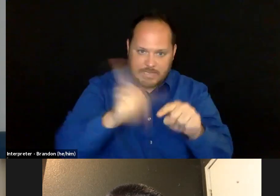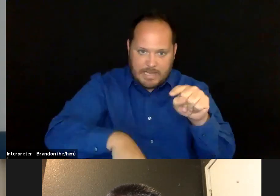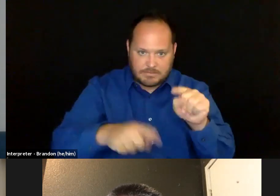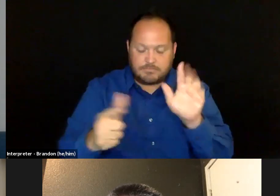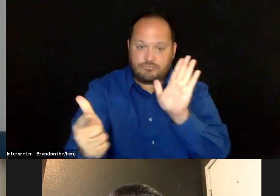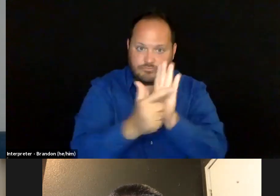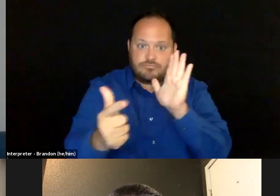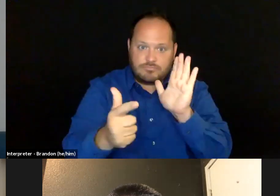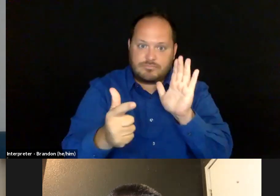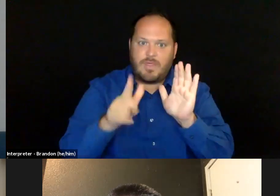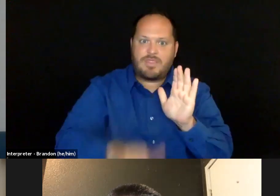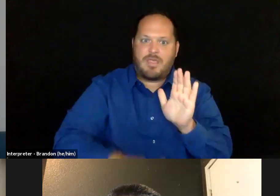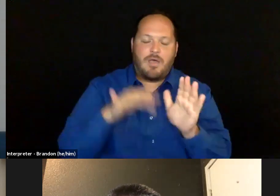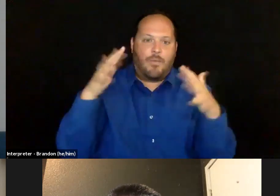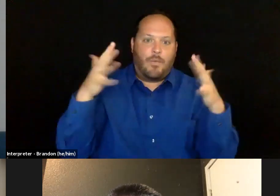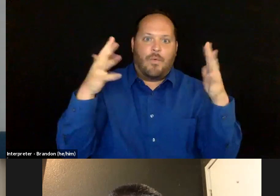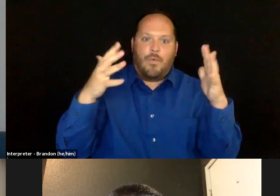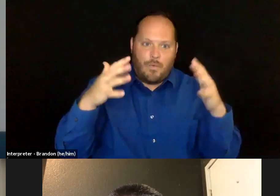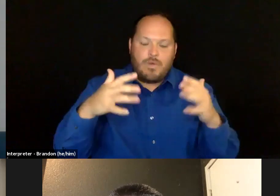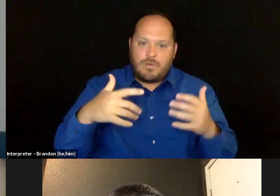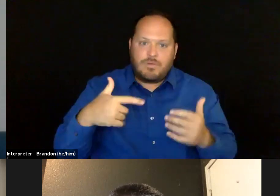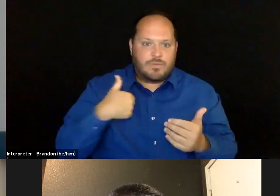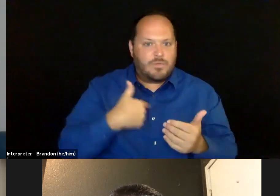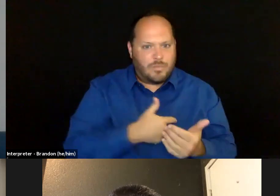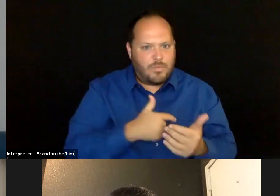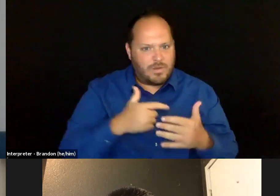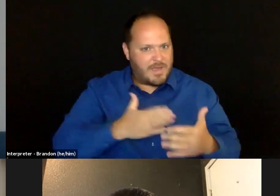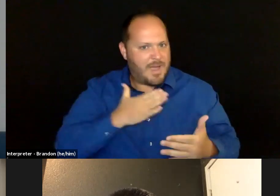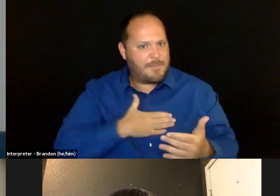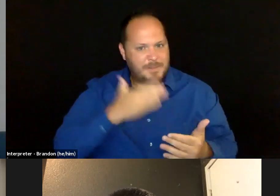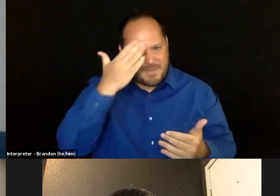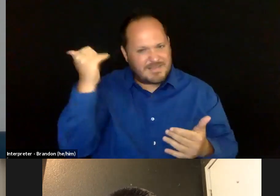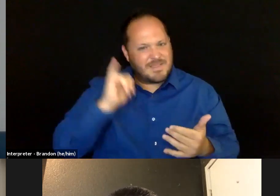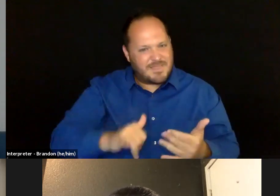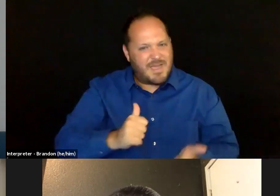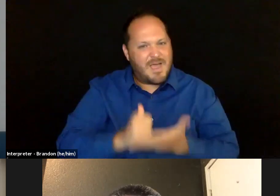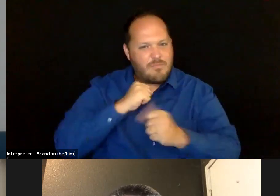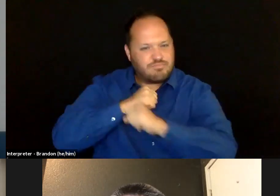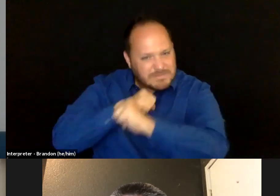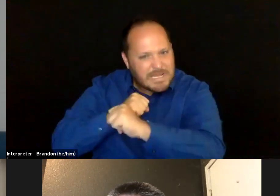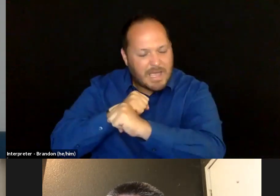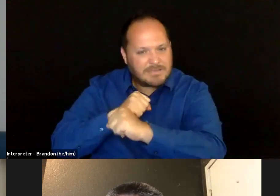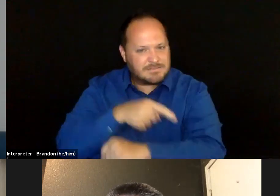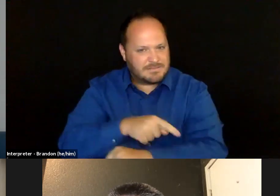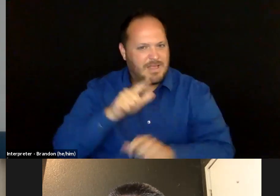Moof, you have a lot of thoughts on the current state of the movement and the recent Supreme Court decisions.